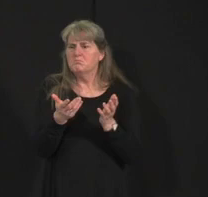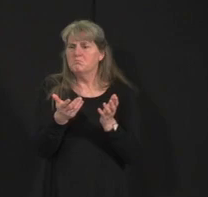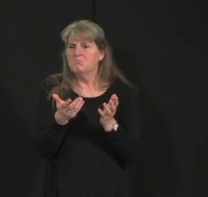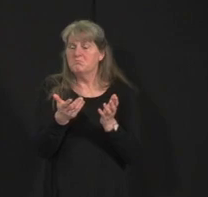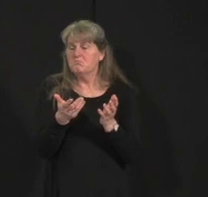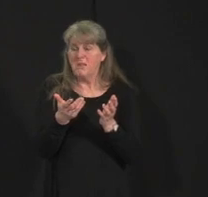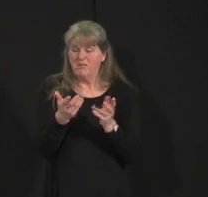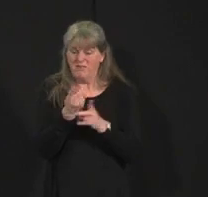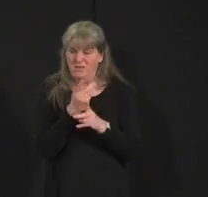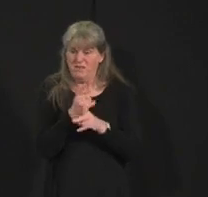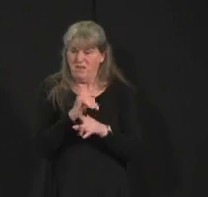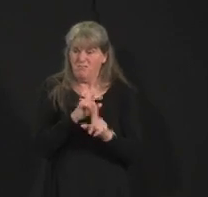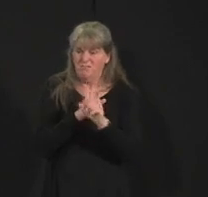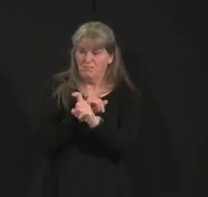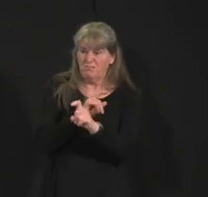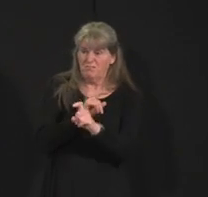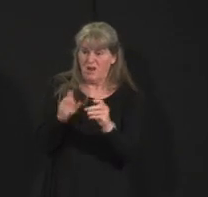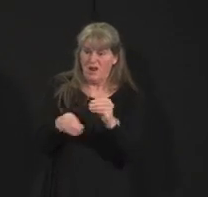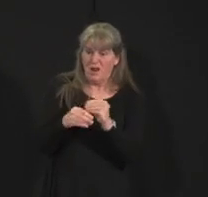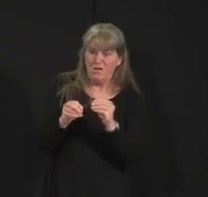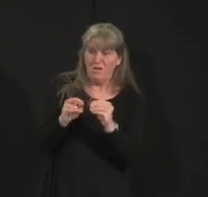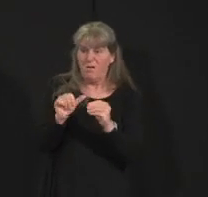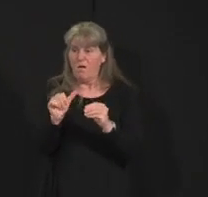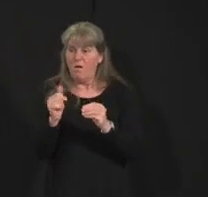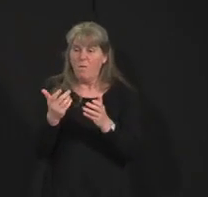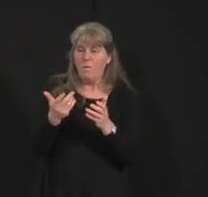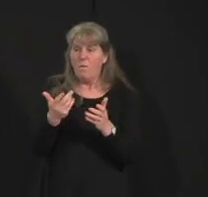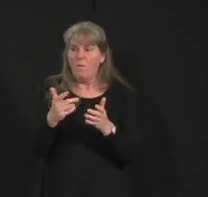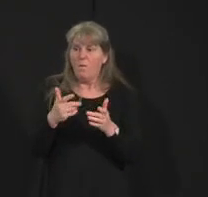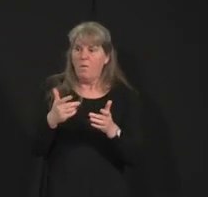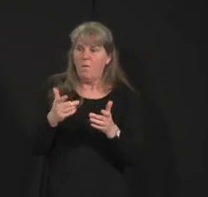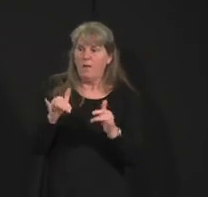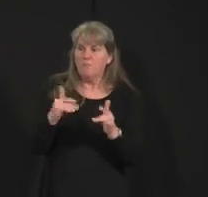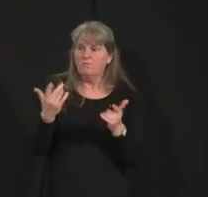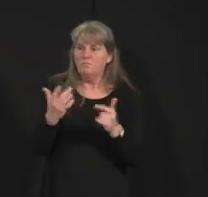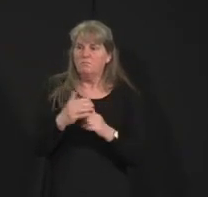yet? Almost.